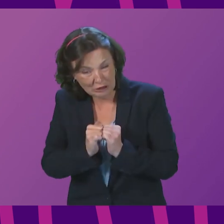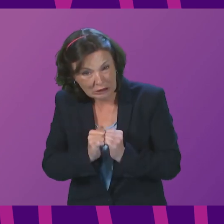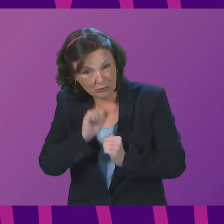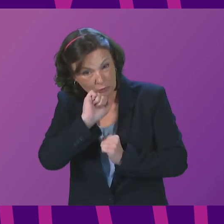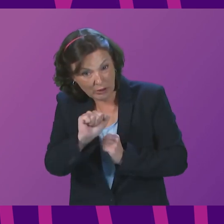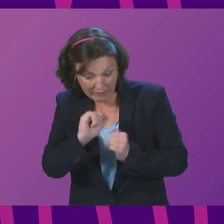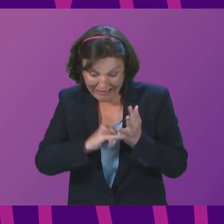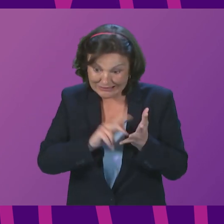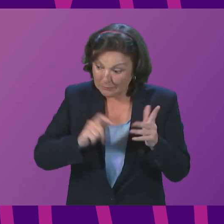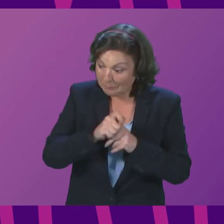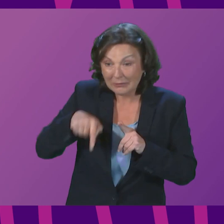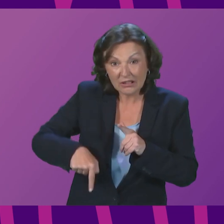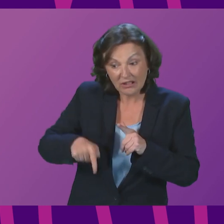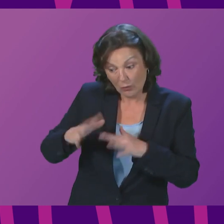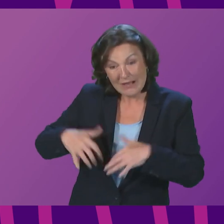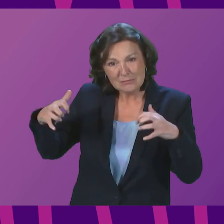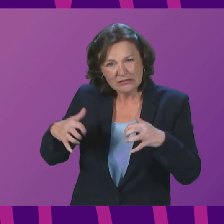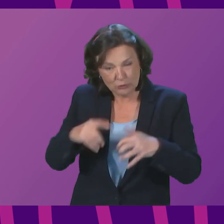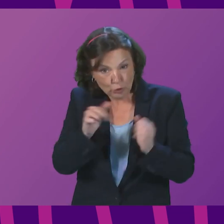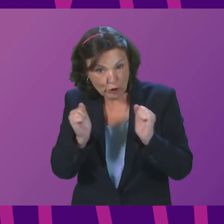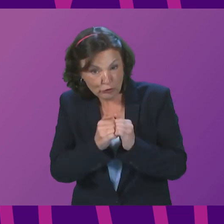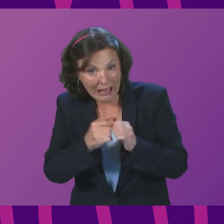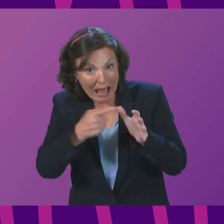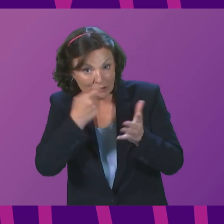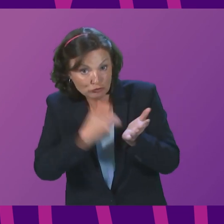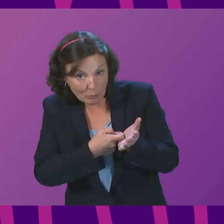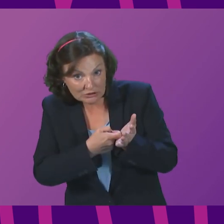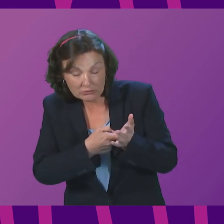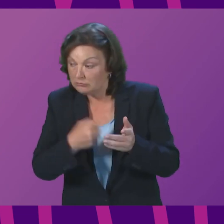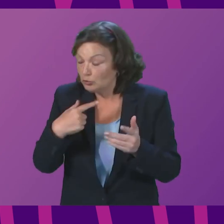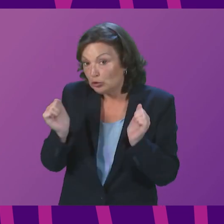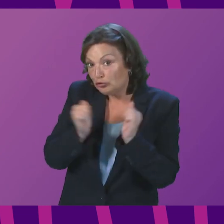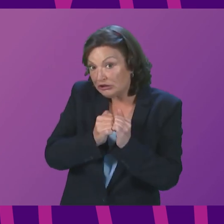Do you agree with your SNP chief whip that it is more important to protect the SNP than